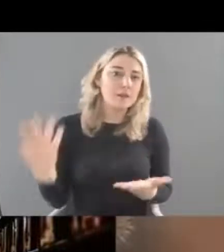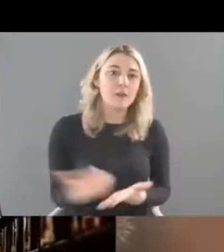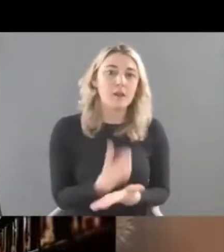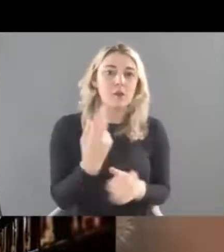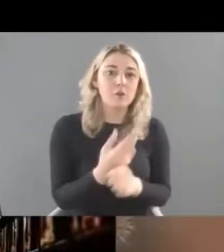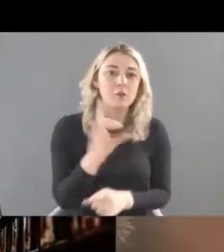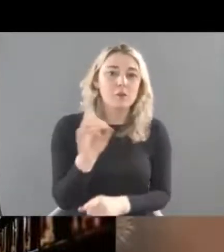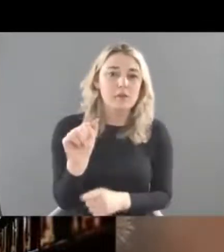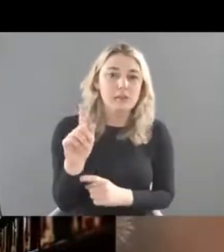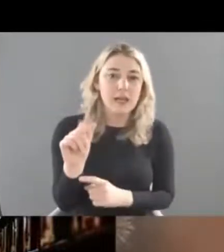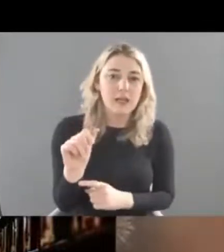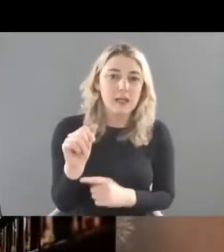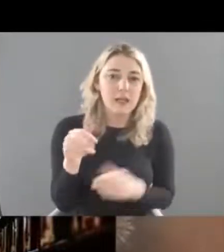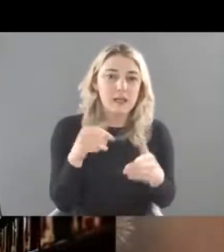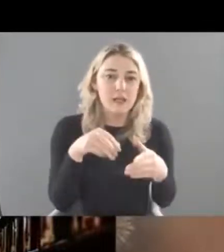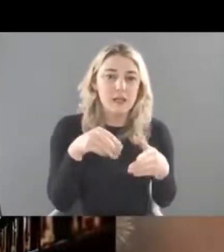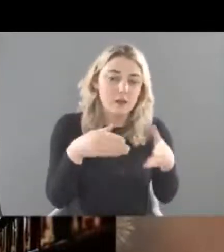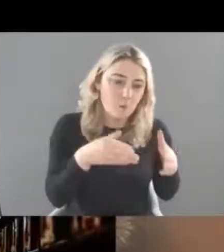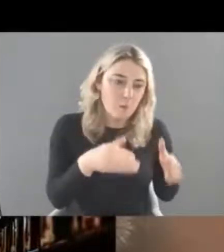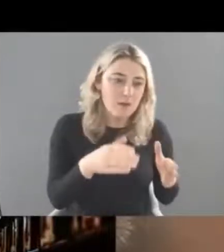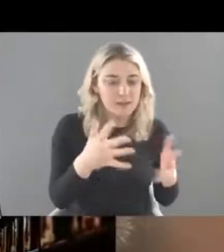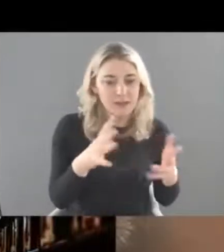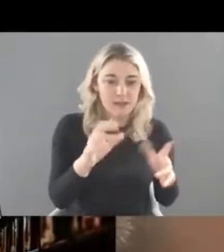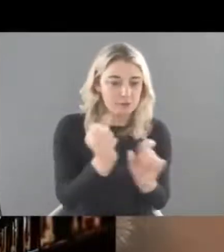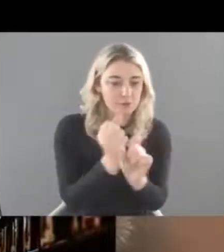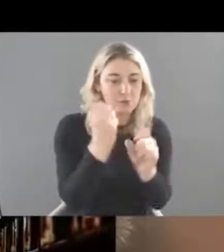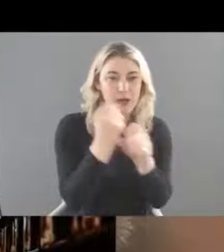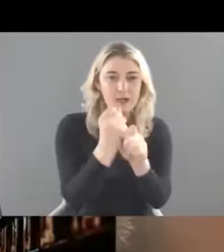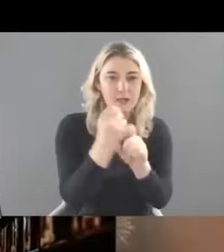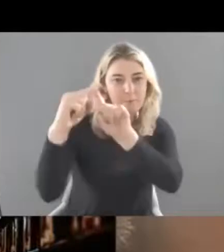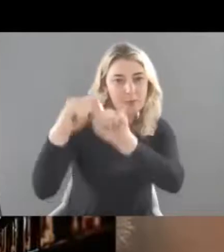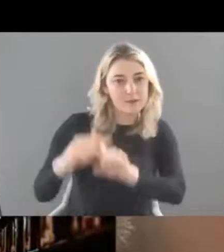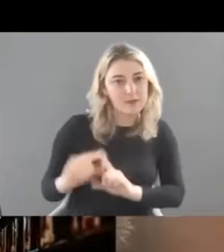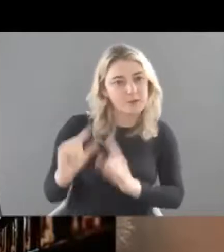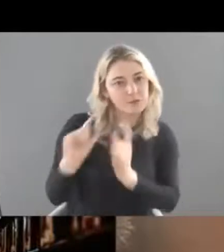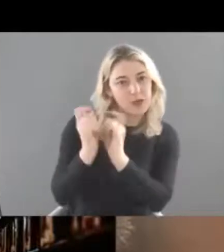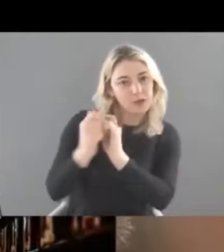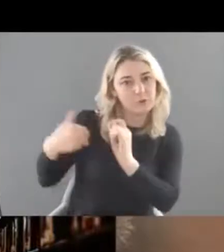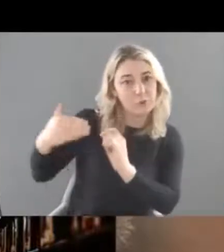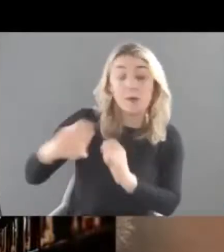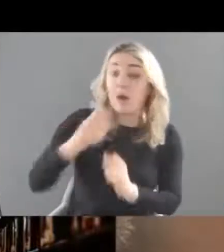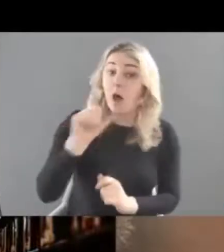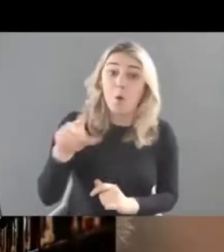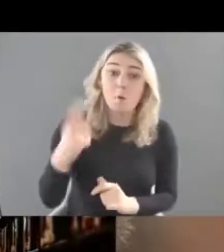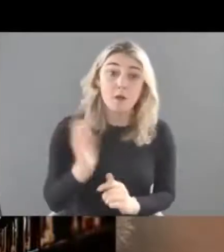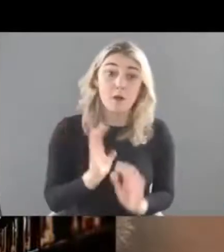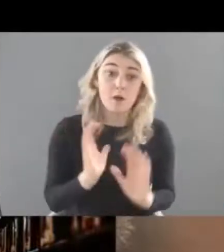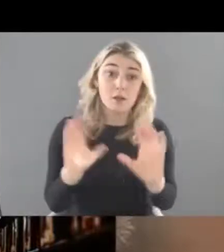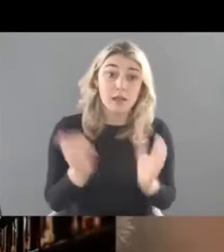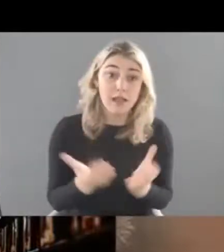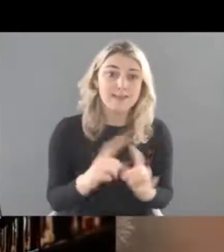can help create that positive change throughout not only our class, but our institutions.